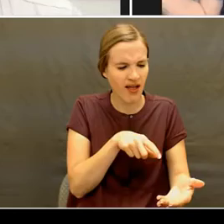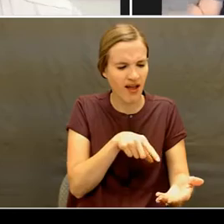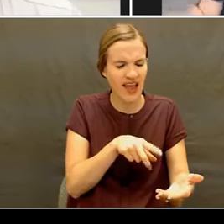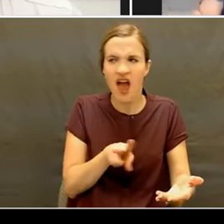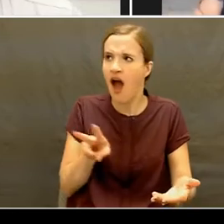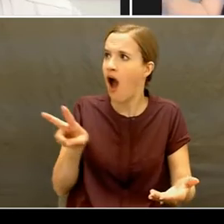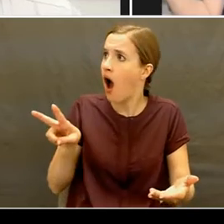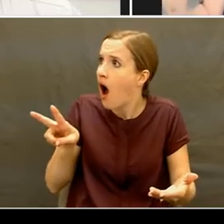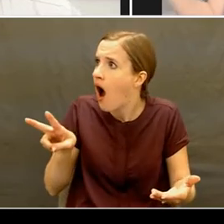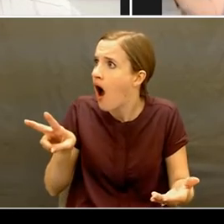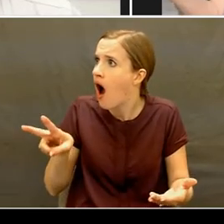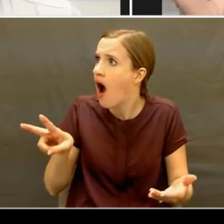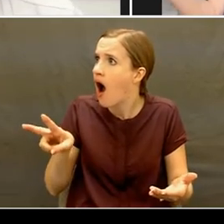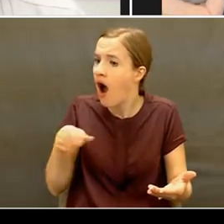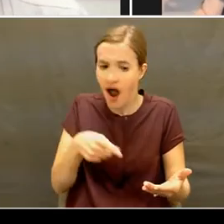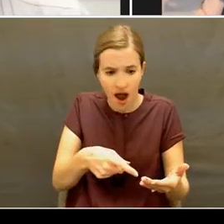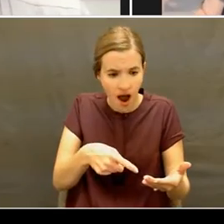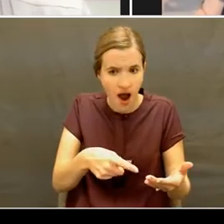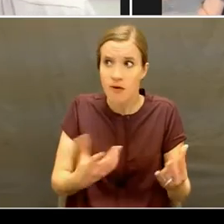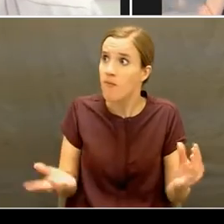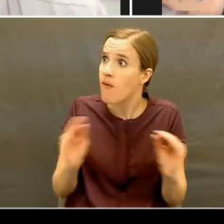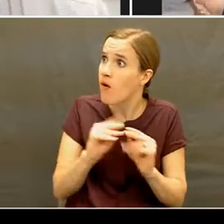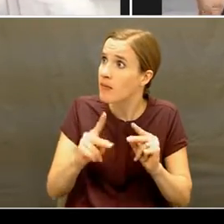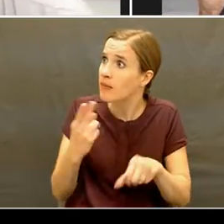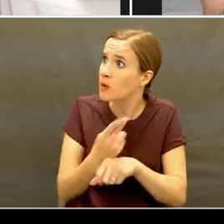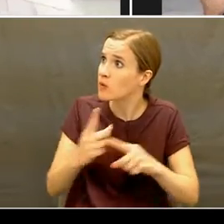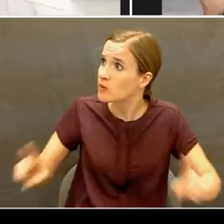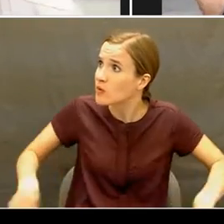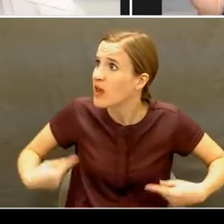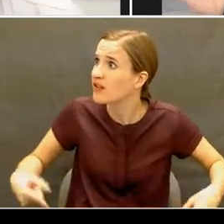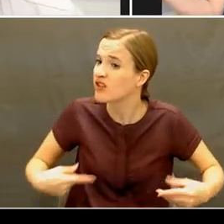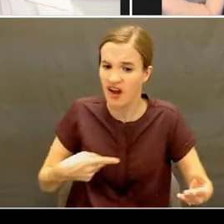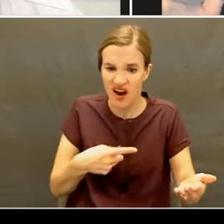were that many people in the world that were in chairs." And, of course, he never sees